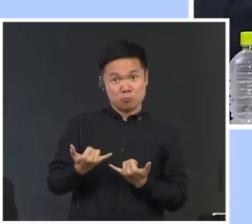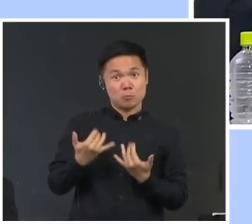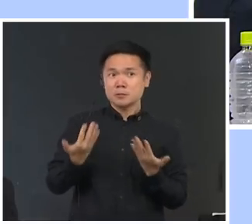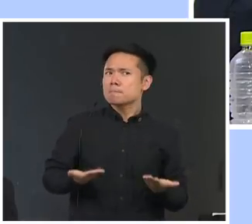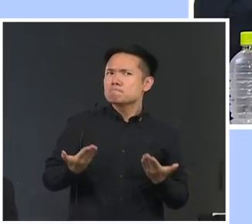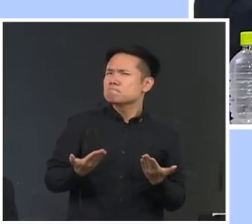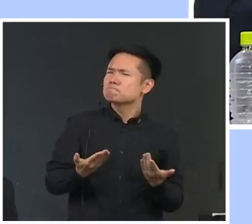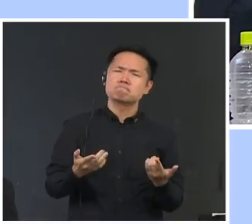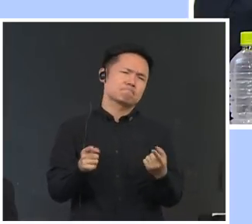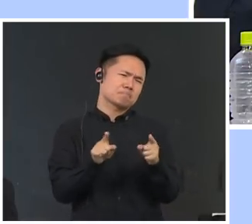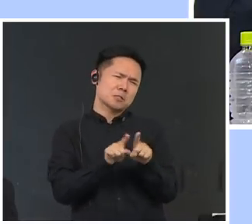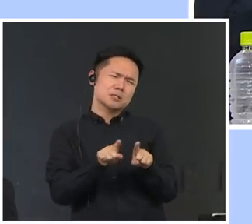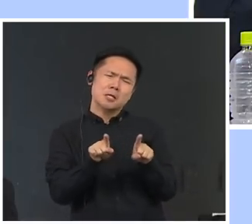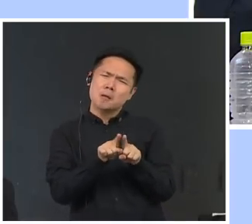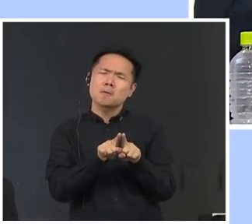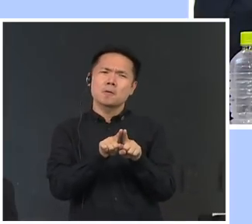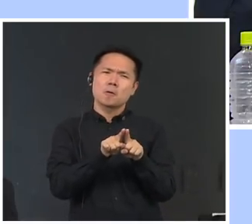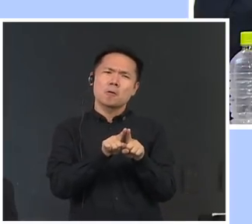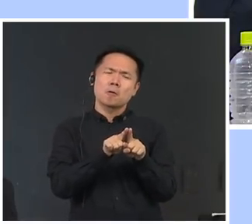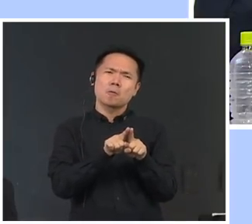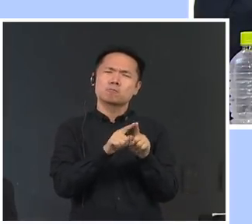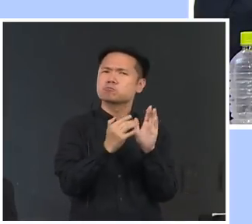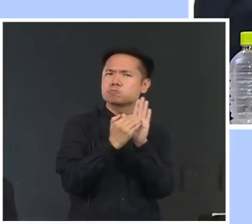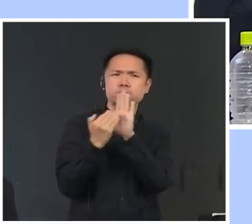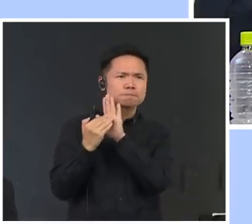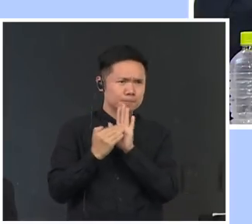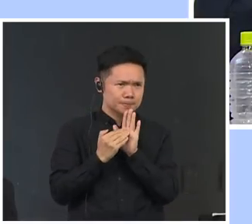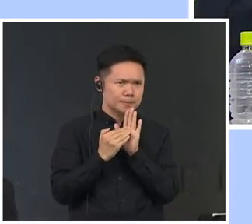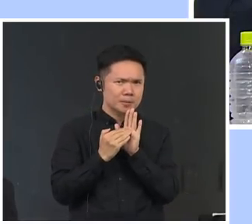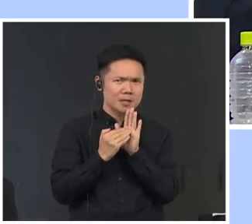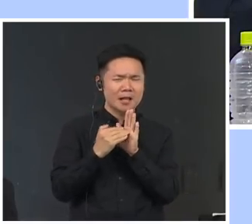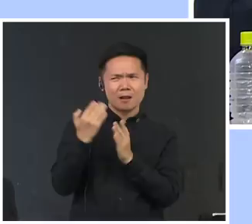So many years before and after World War II, I think that we are embracing